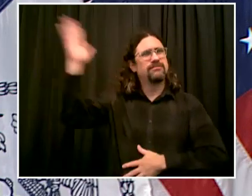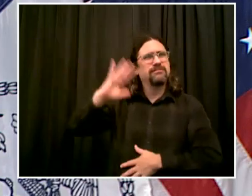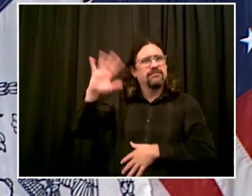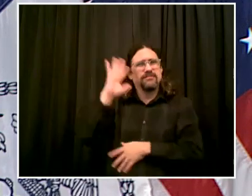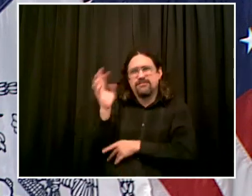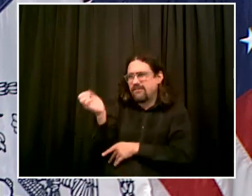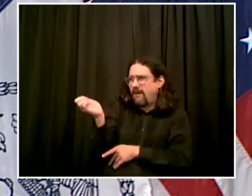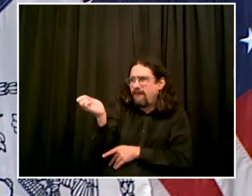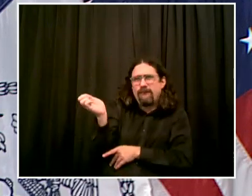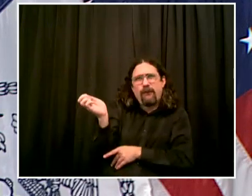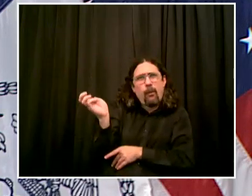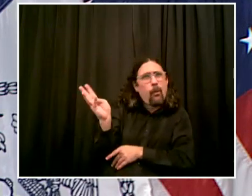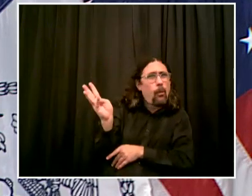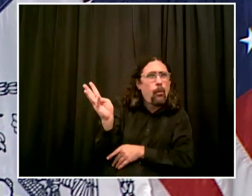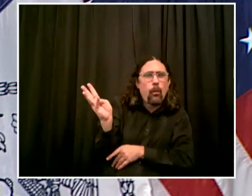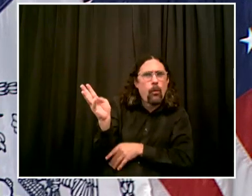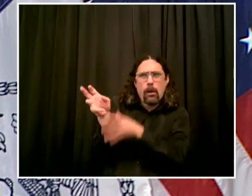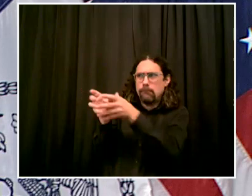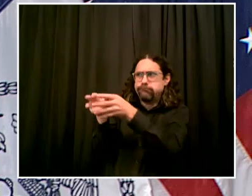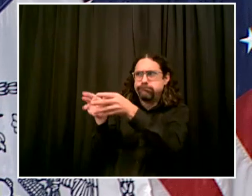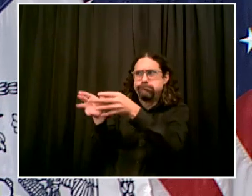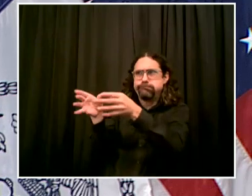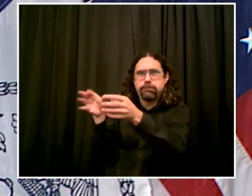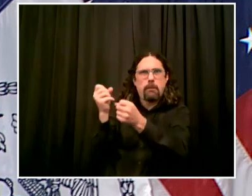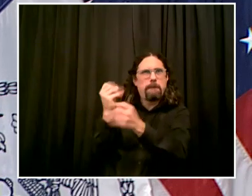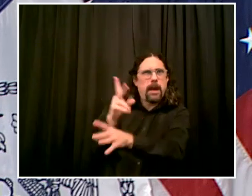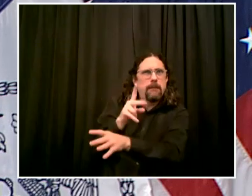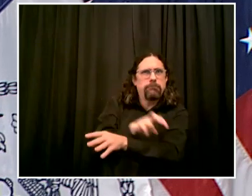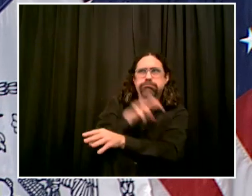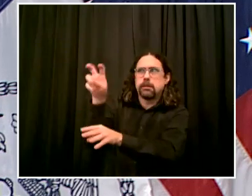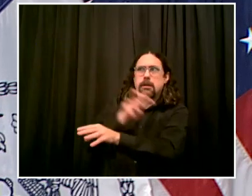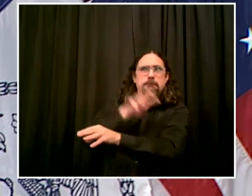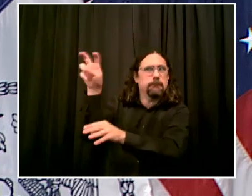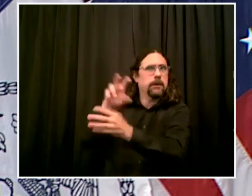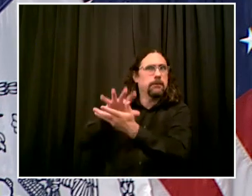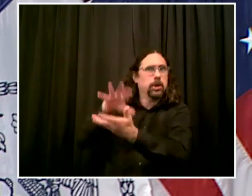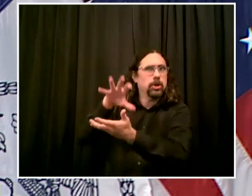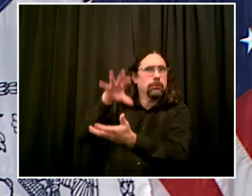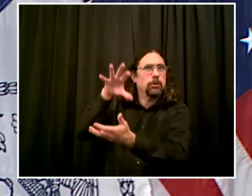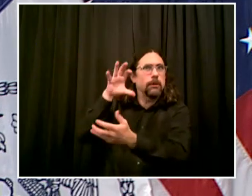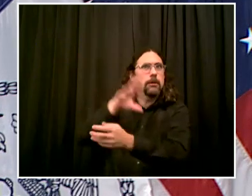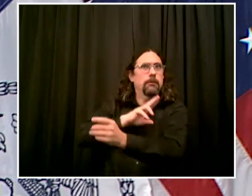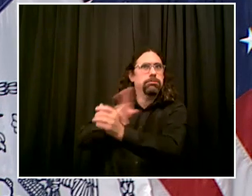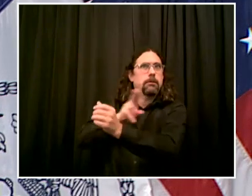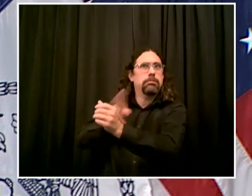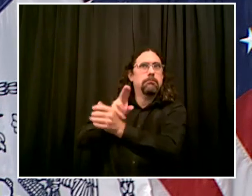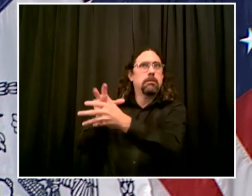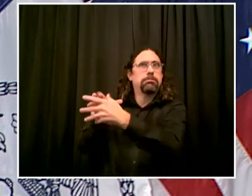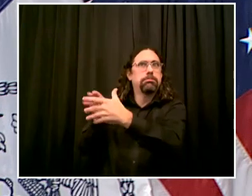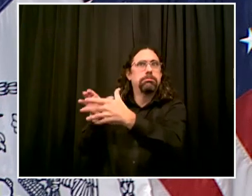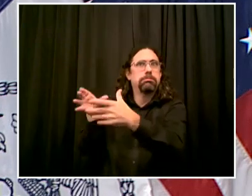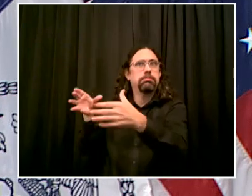SCIENCE, RESEARCH, EDUCATION, AND THE HIESGHT TAX RATE THAT